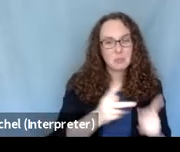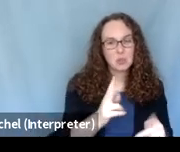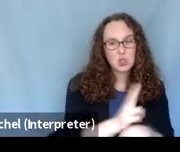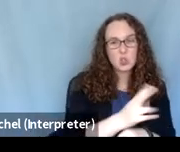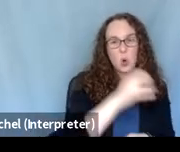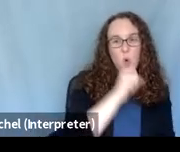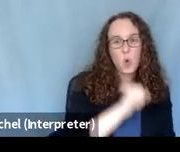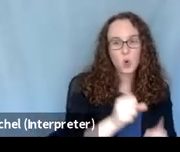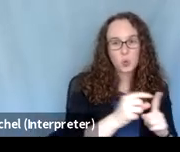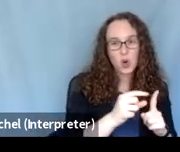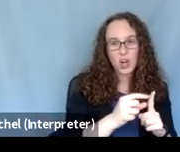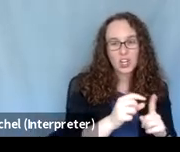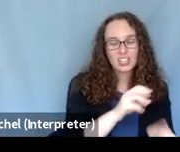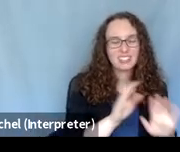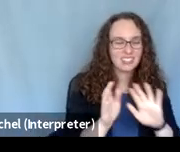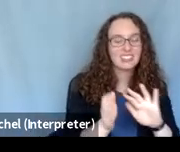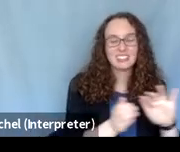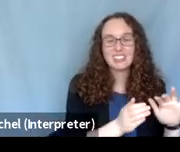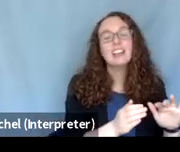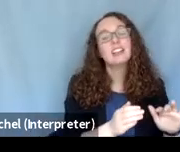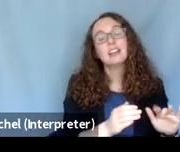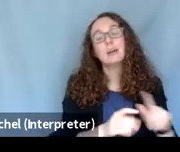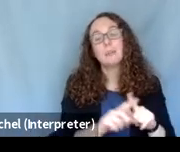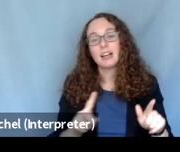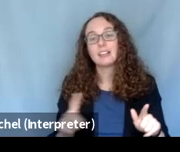Applied Technology division and this is where